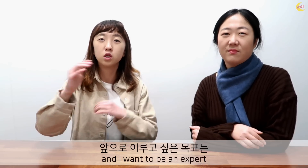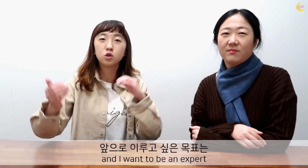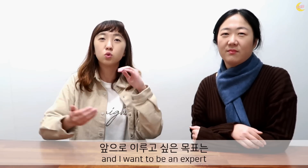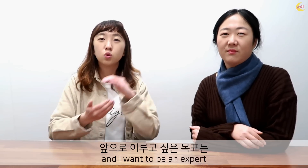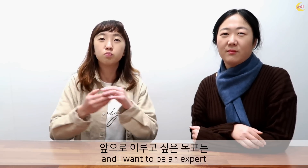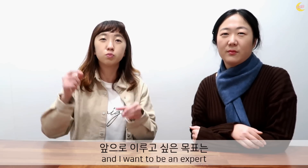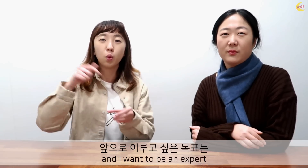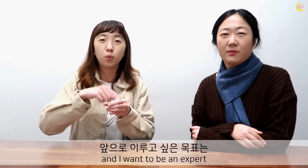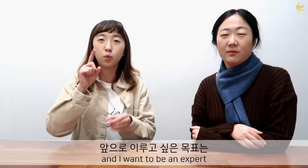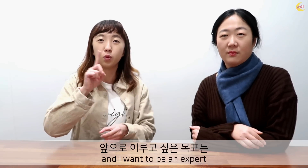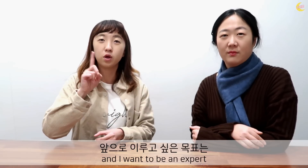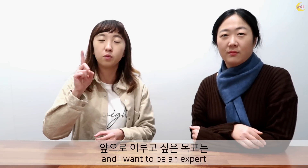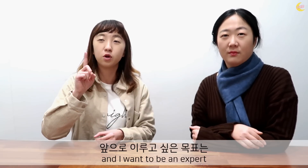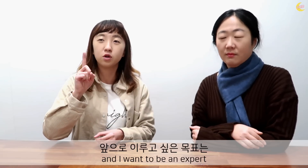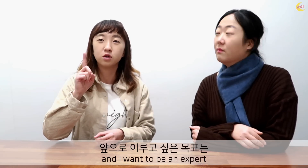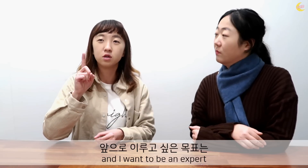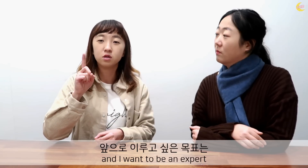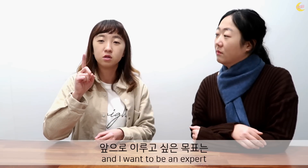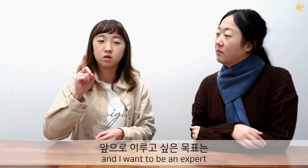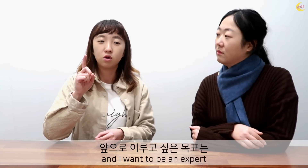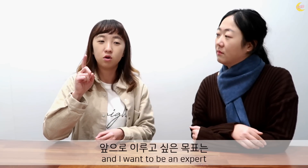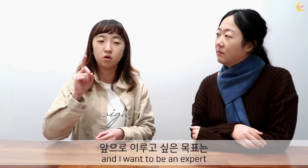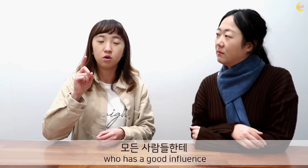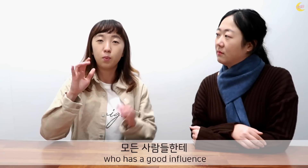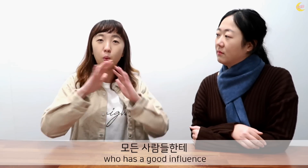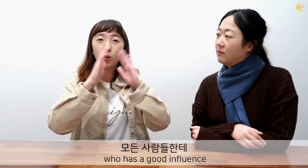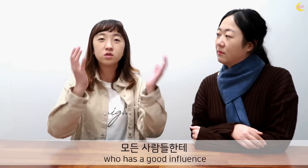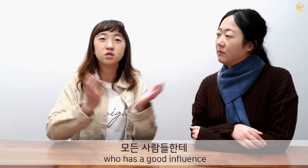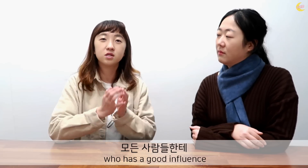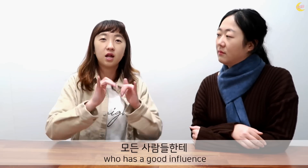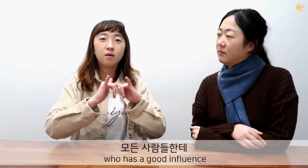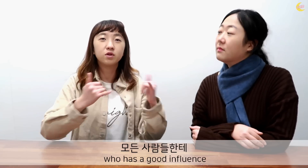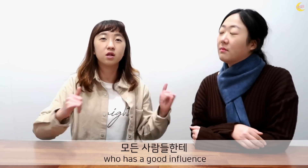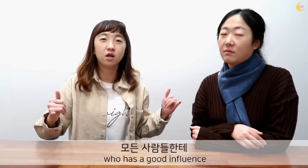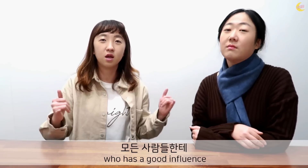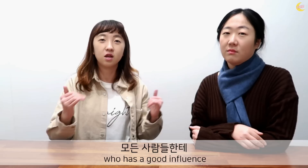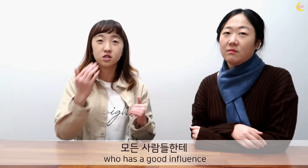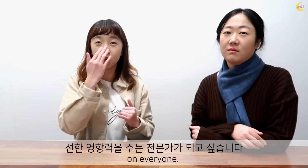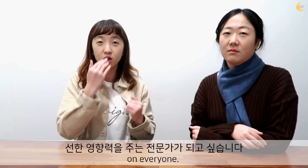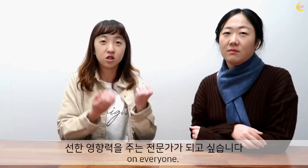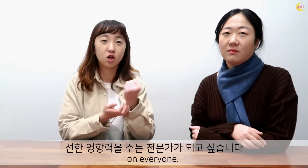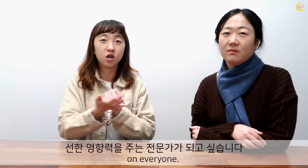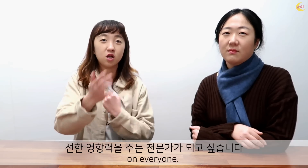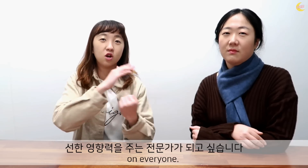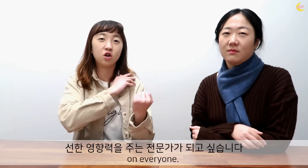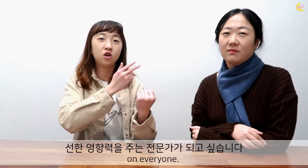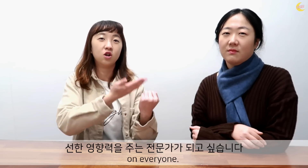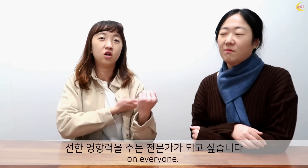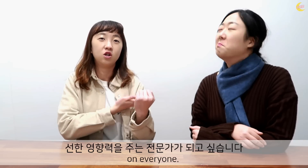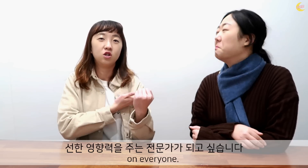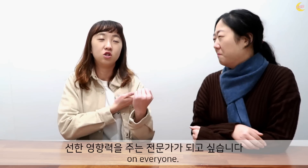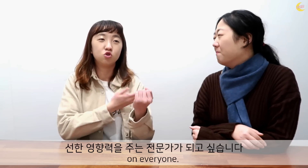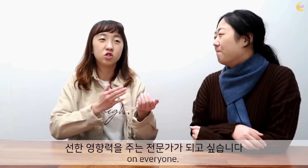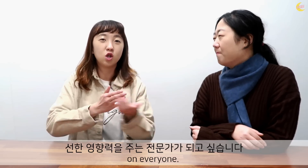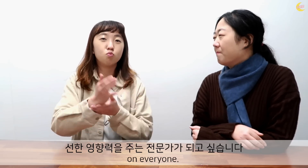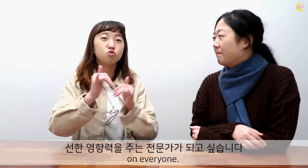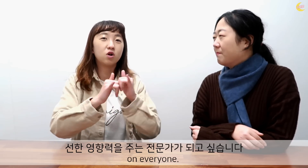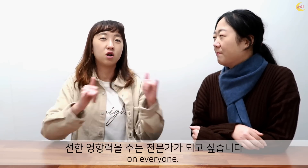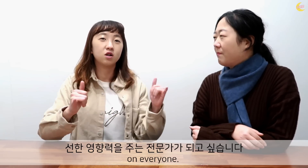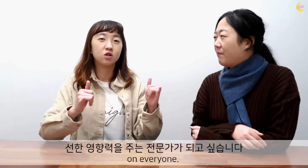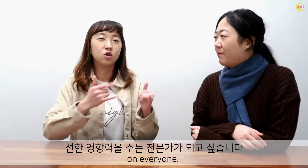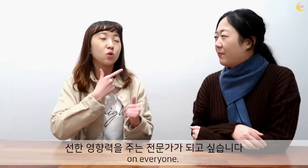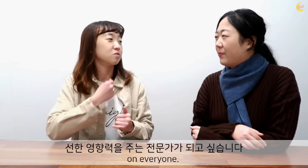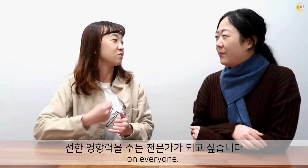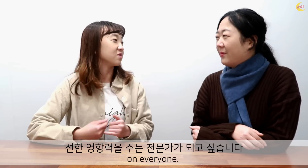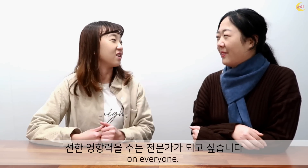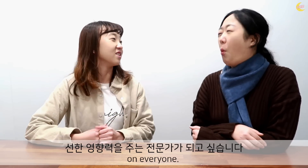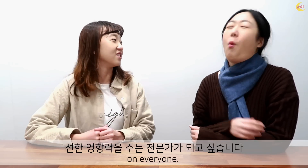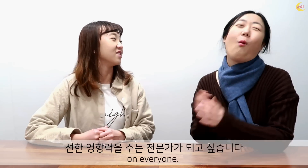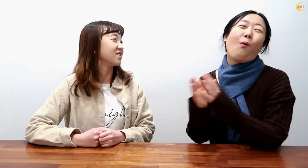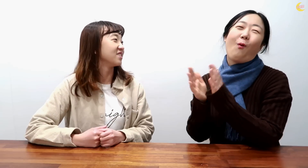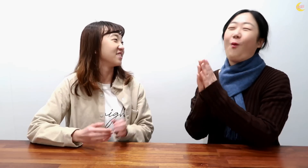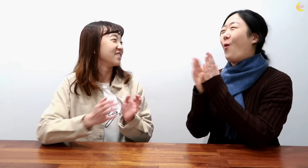and I want to be an expert who has a good influence on everyone.